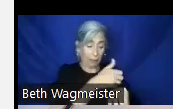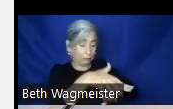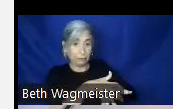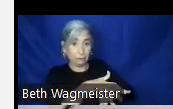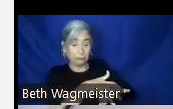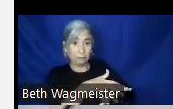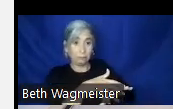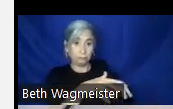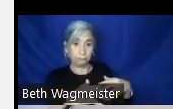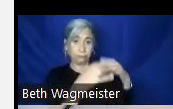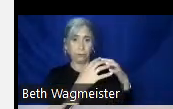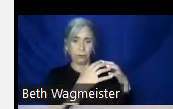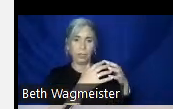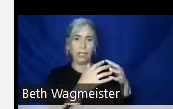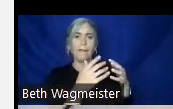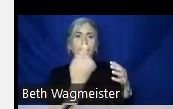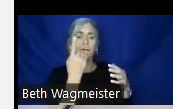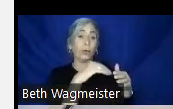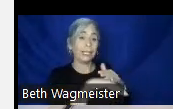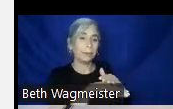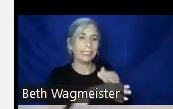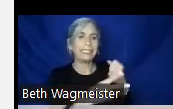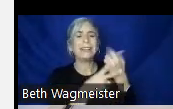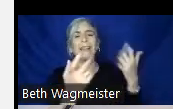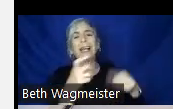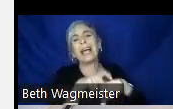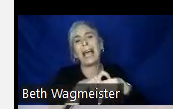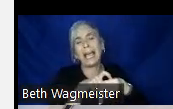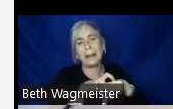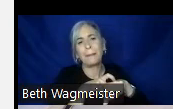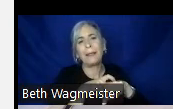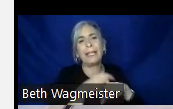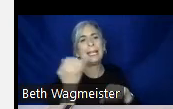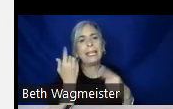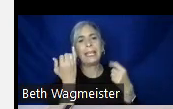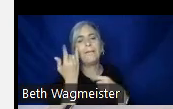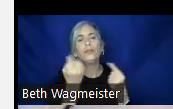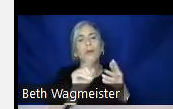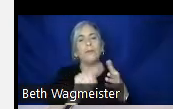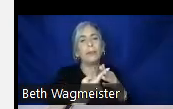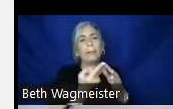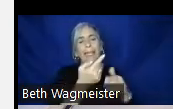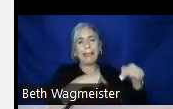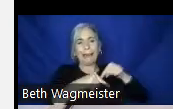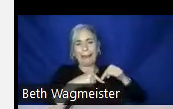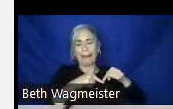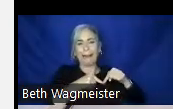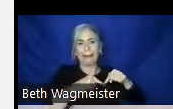that saves time. I have seen them, customers that have to hack around inaccessible UI components